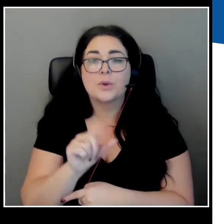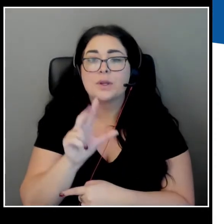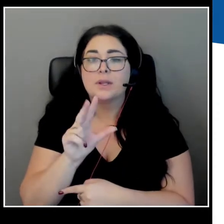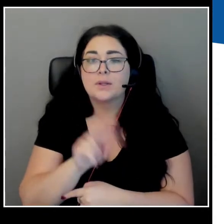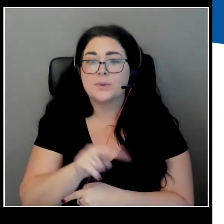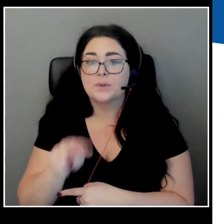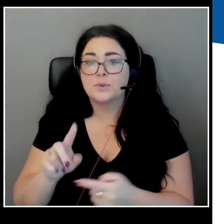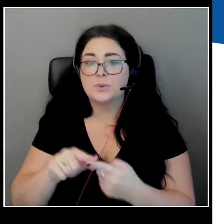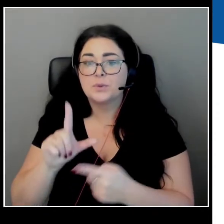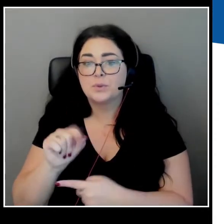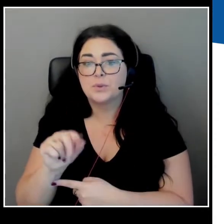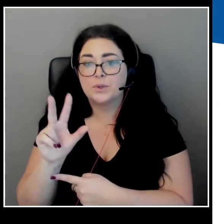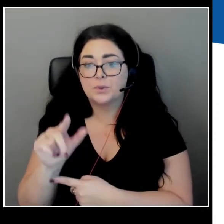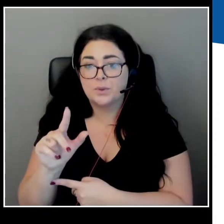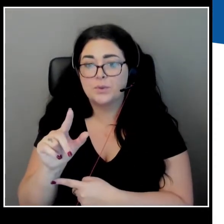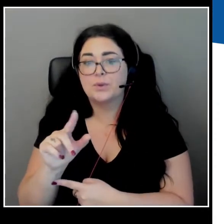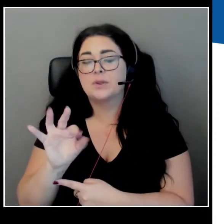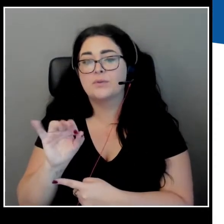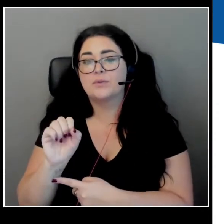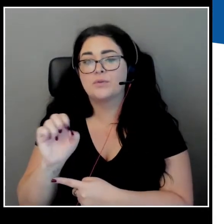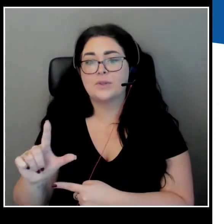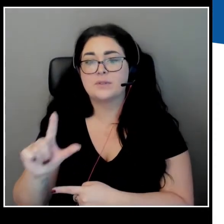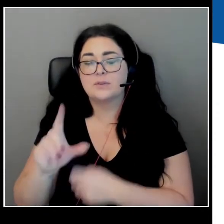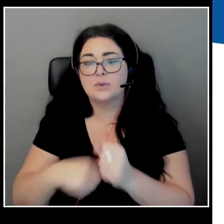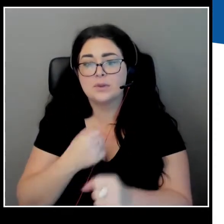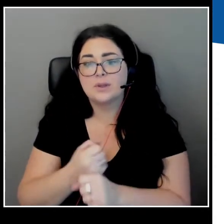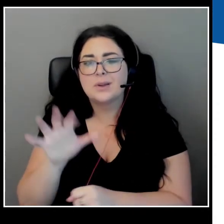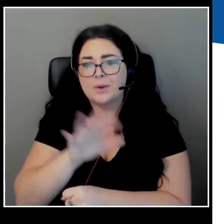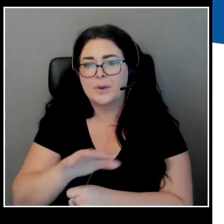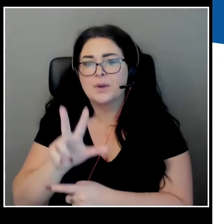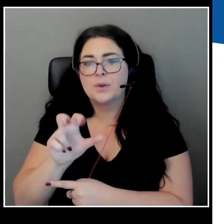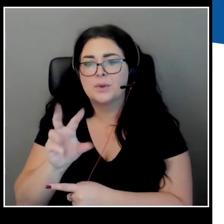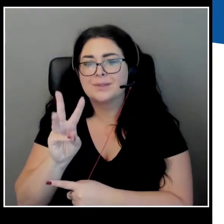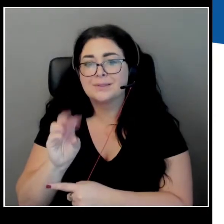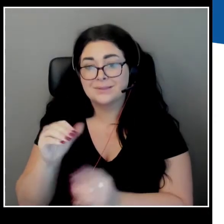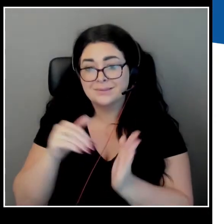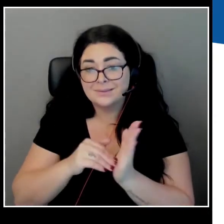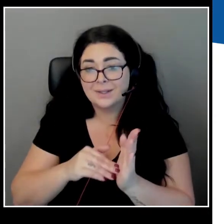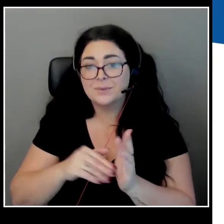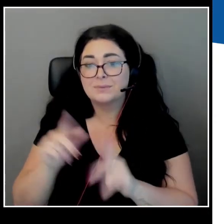we transported approximately, 360,000 passengers, 142,000